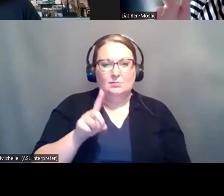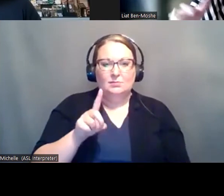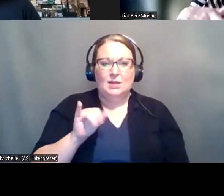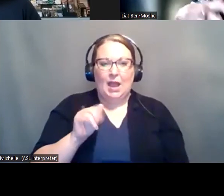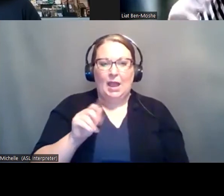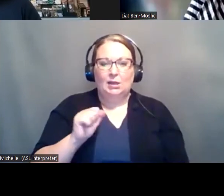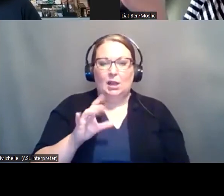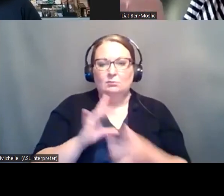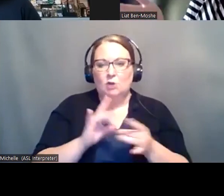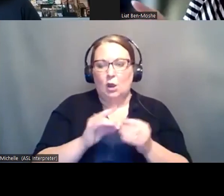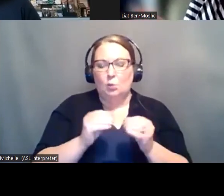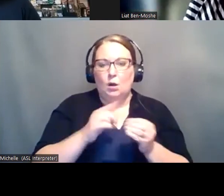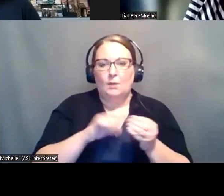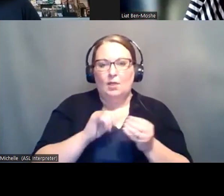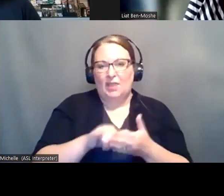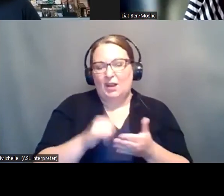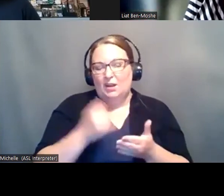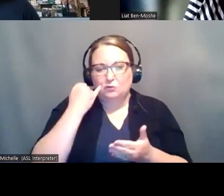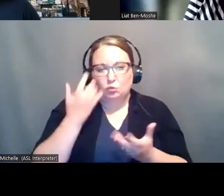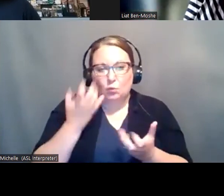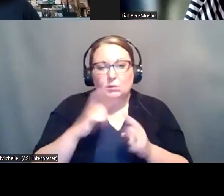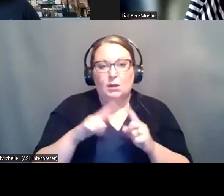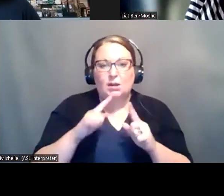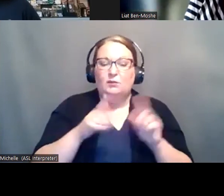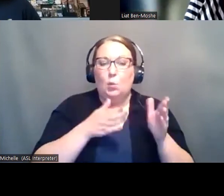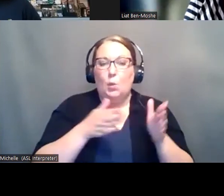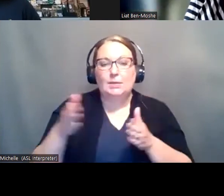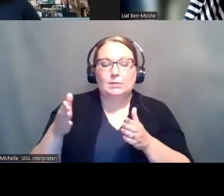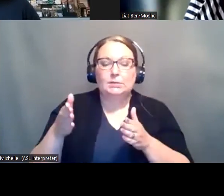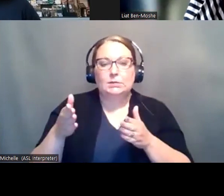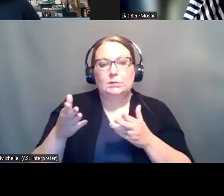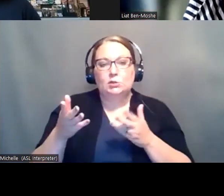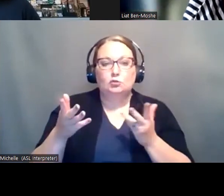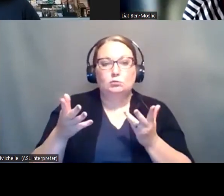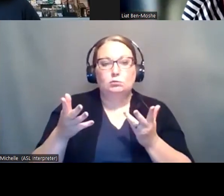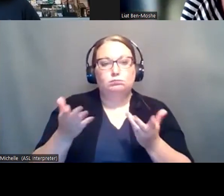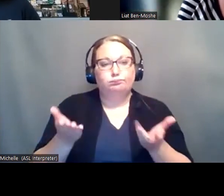but it's just ways to, you know, appeal to undergrads,